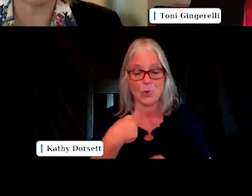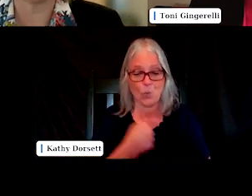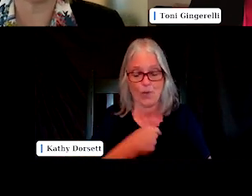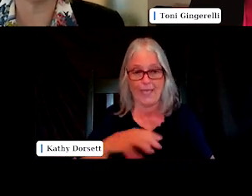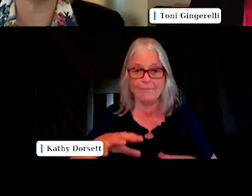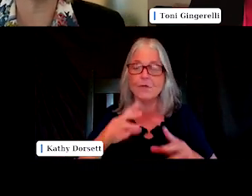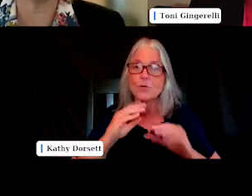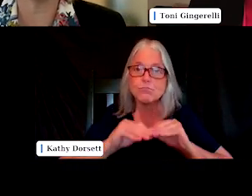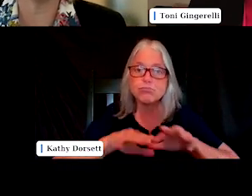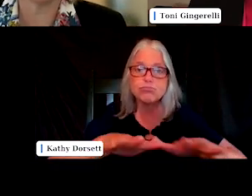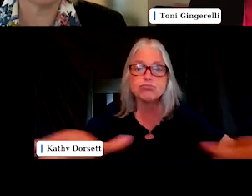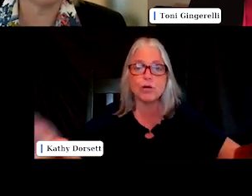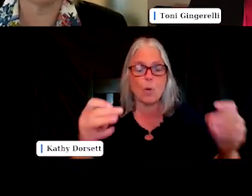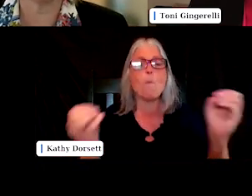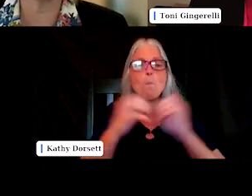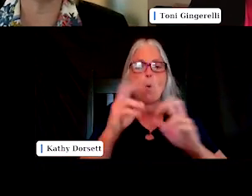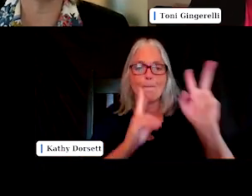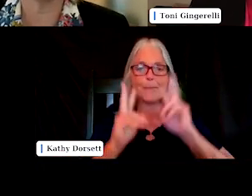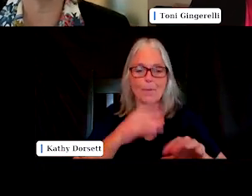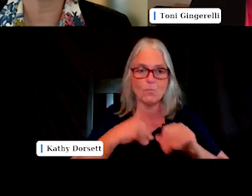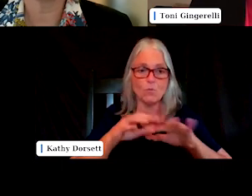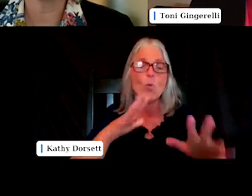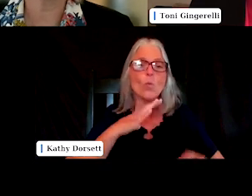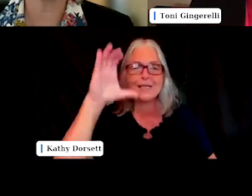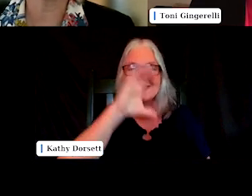Audiences, you know we we are seeking.